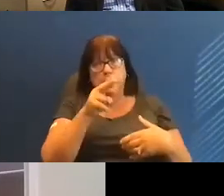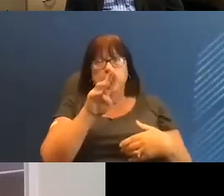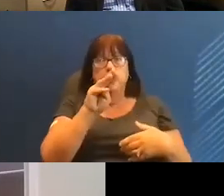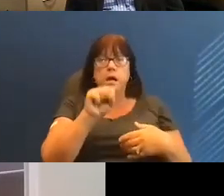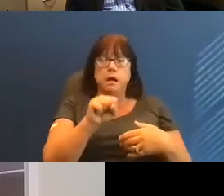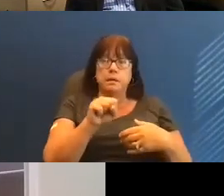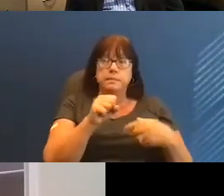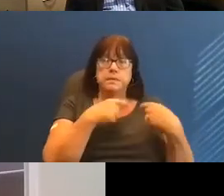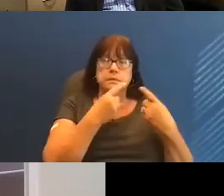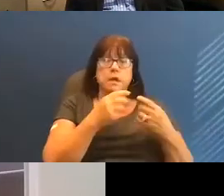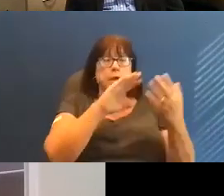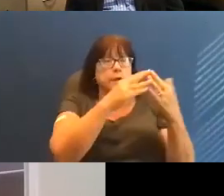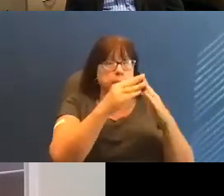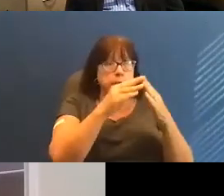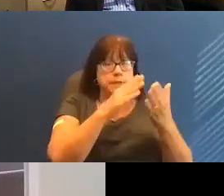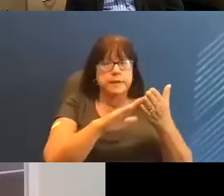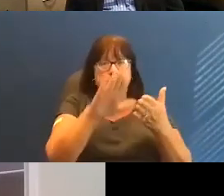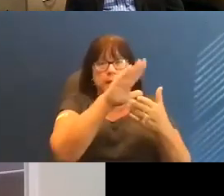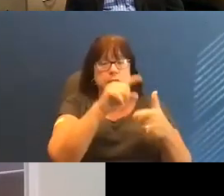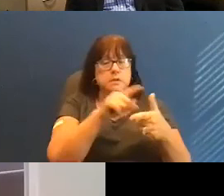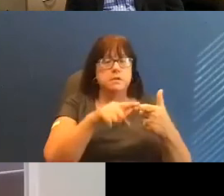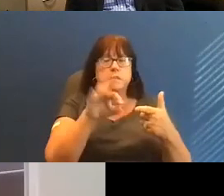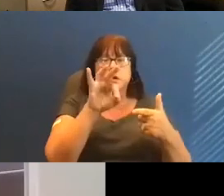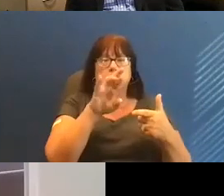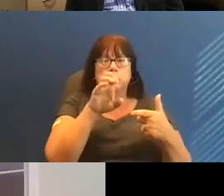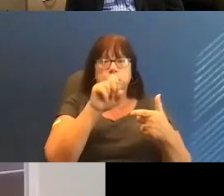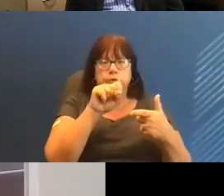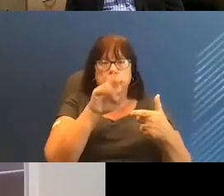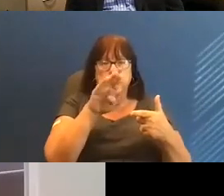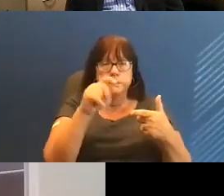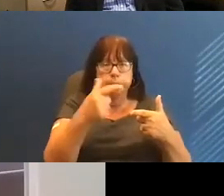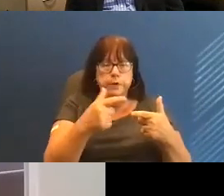to community colleges Frostburg and UMGC have created an institutional hub on the most commons,